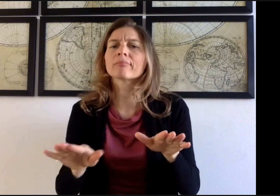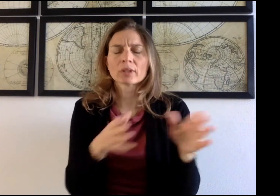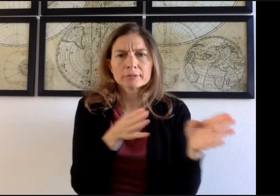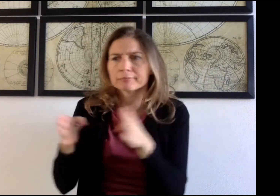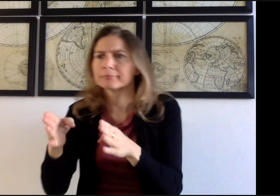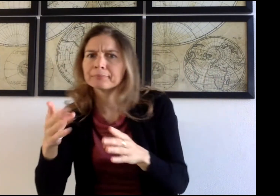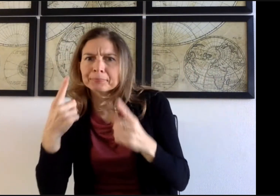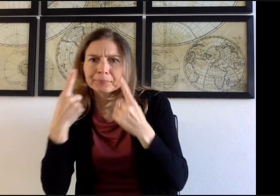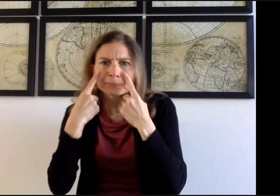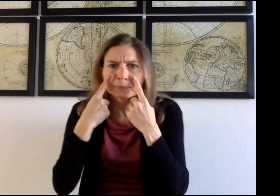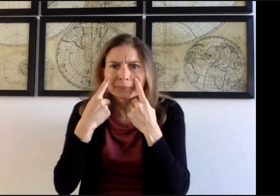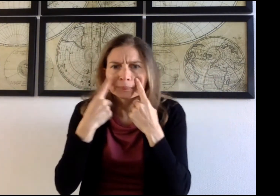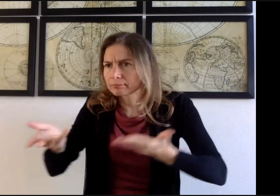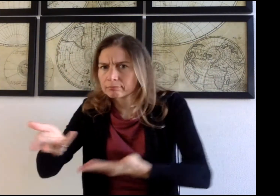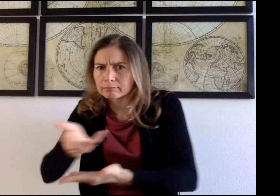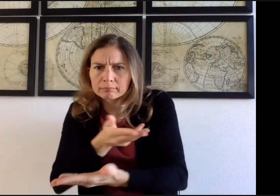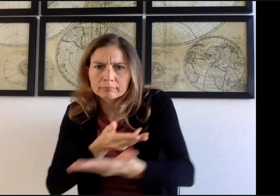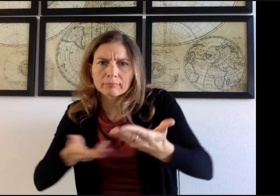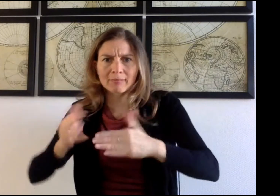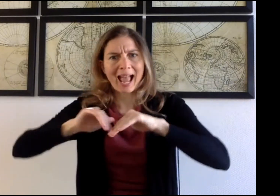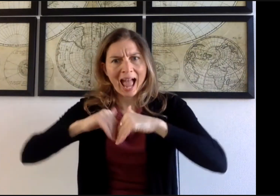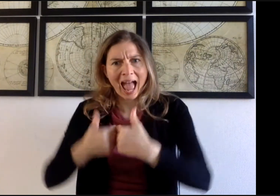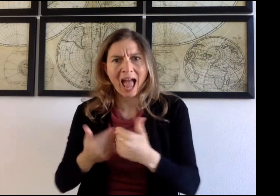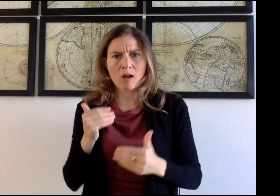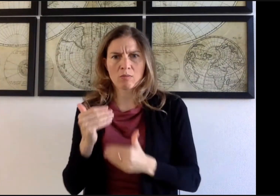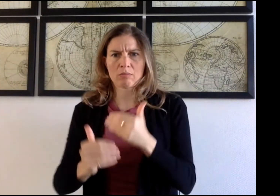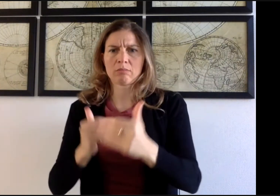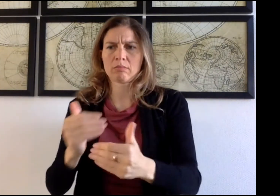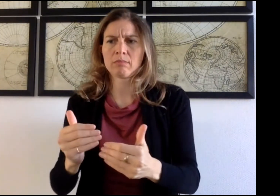that will be a decision taken by our annual General Assembly